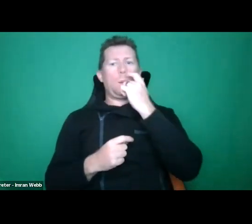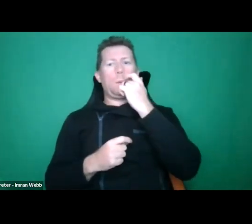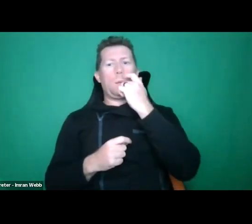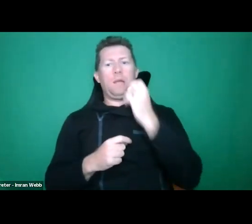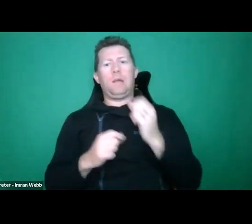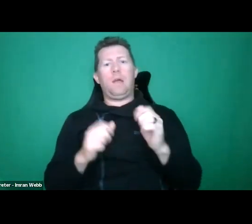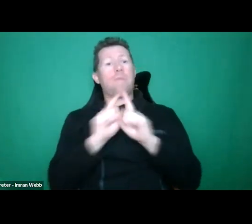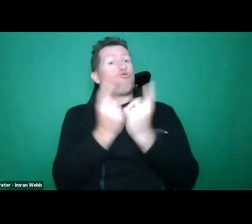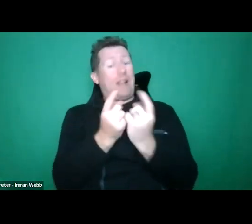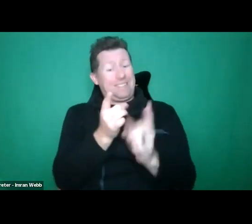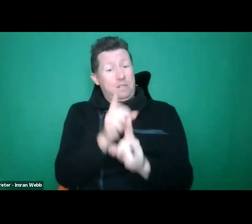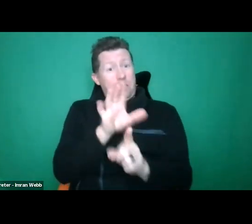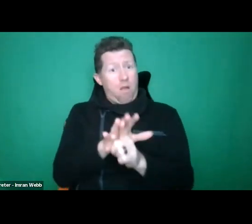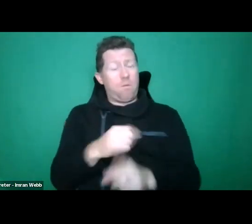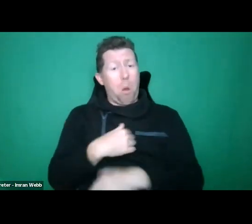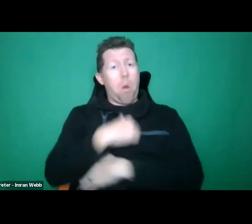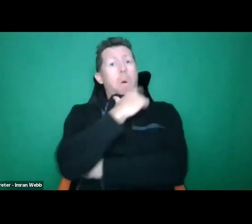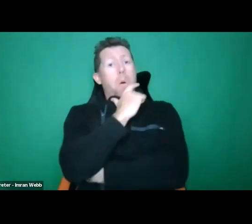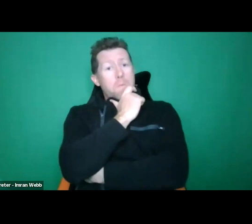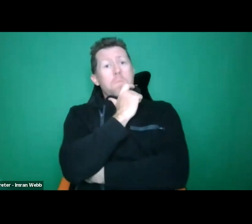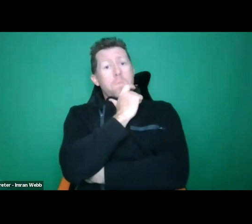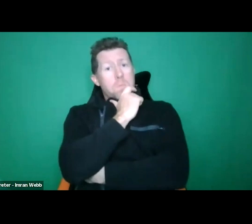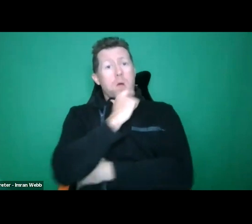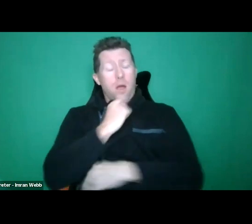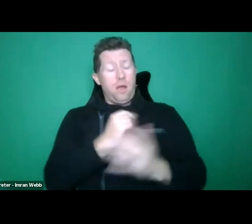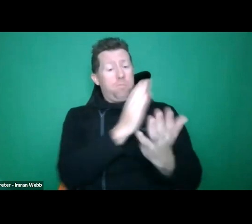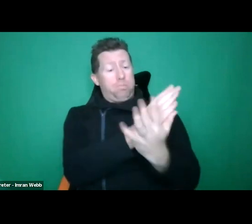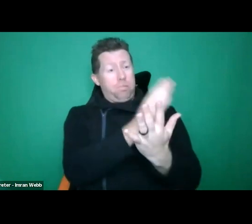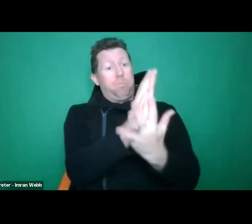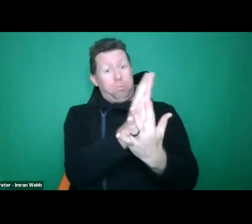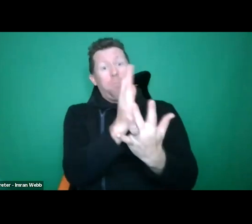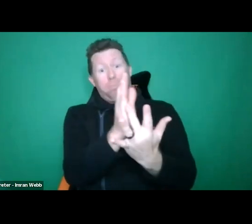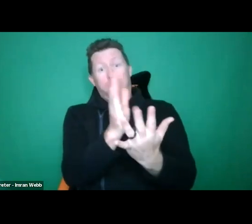And I thought, well, that's an eclectic band of topics. If there ever was one.